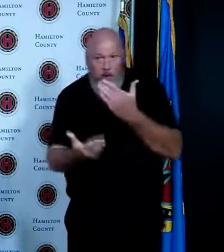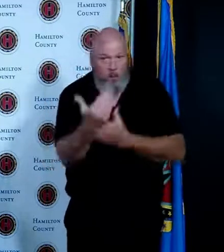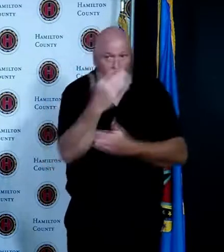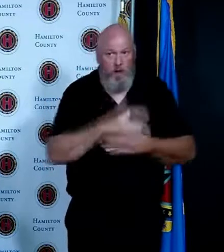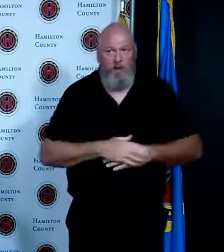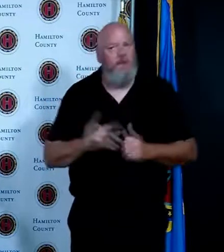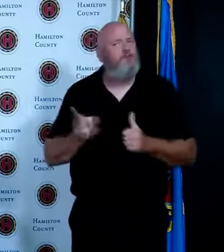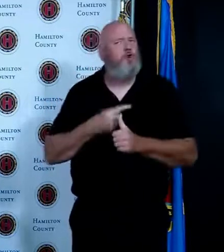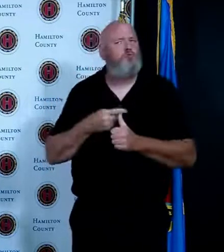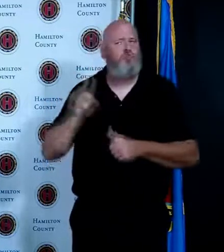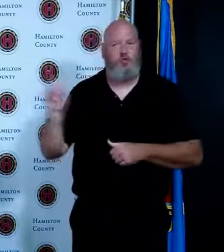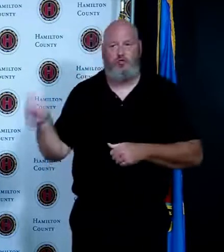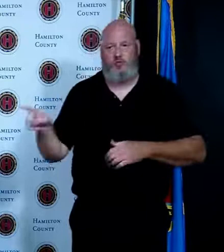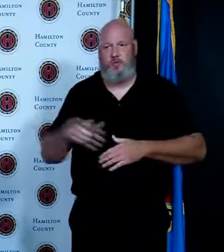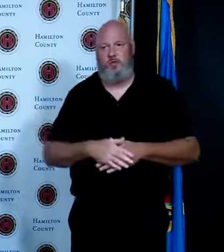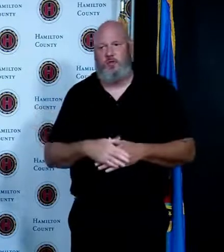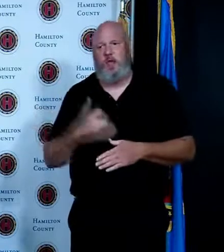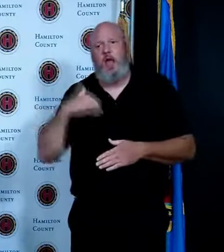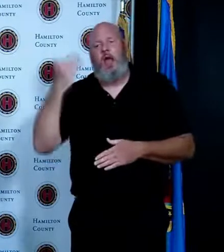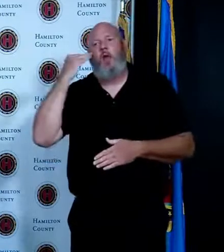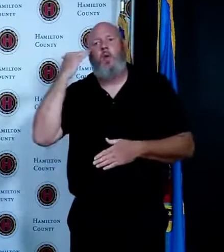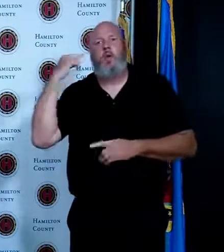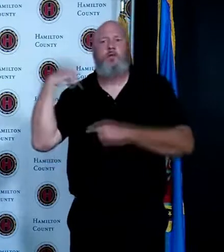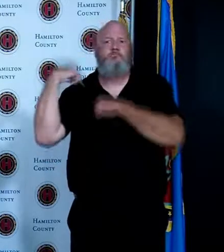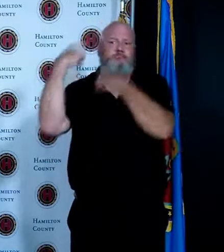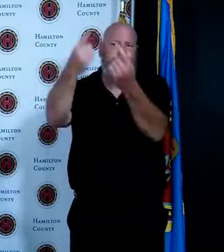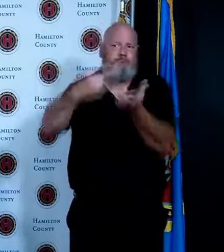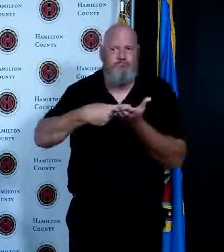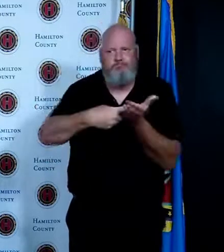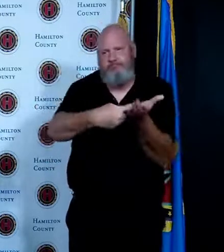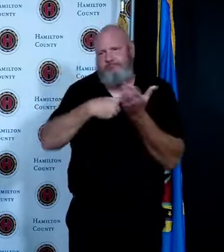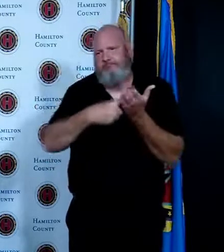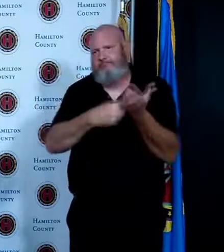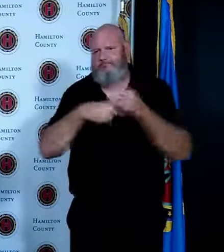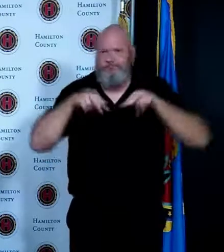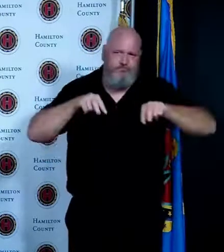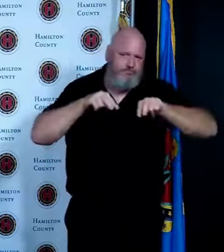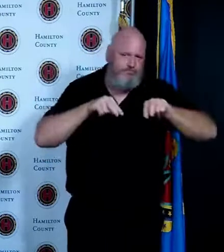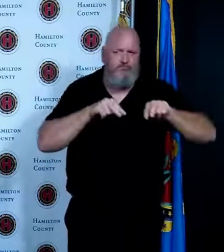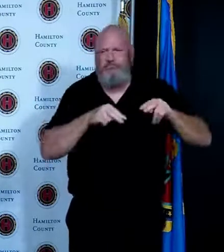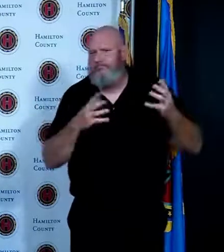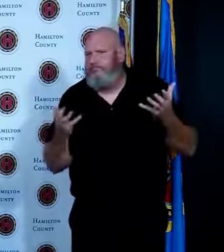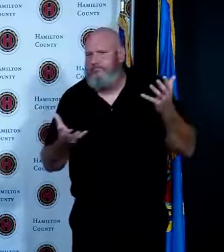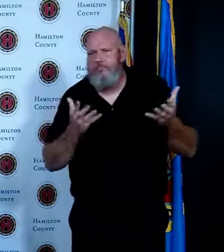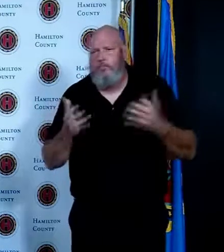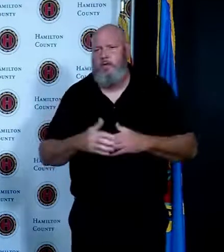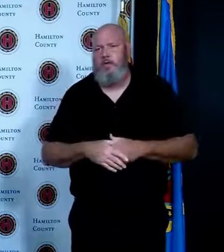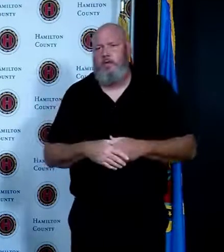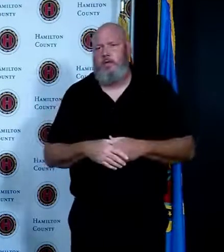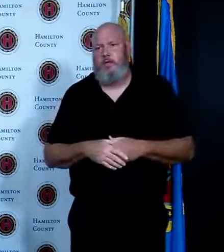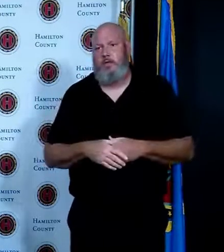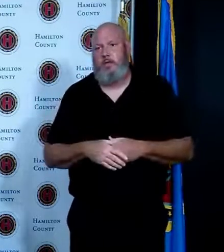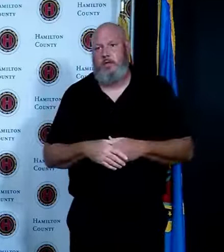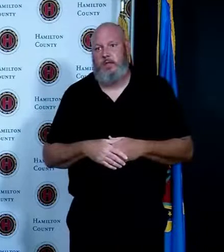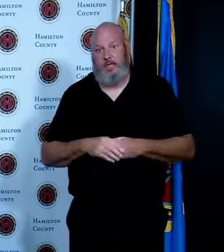we've been talking about something everyone's really looking at do we have any indication that the increase in cases we're seeing is because of